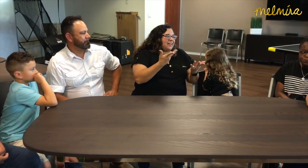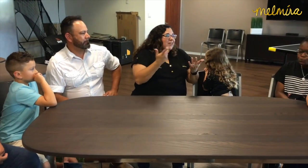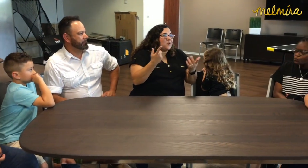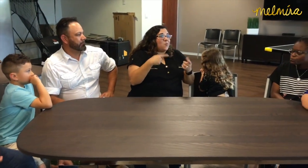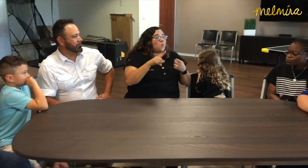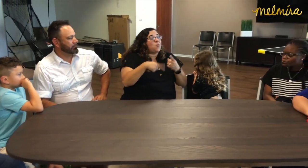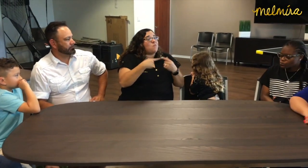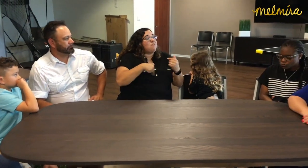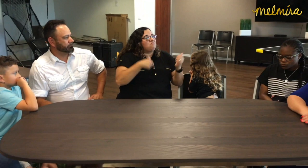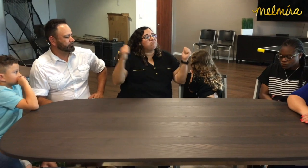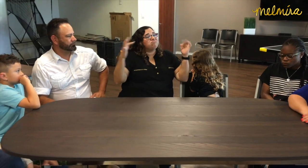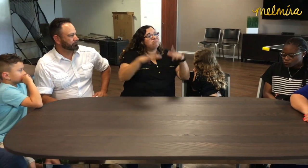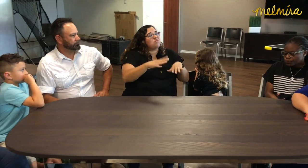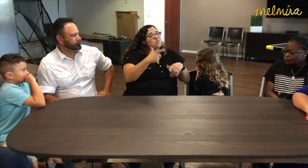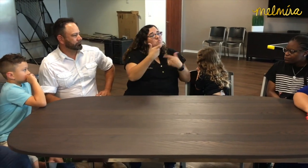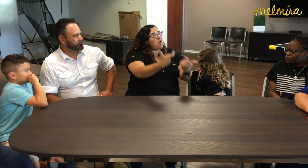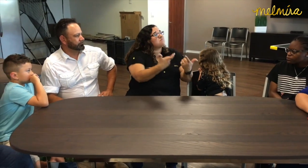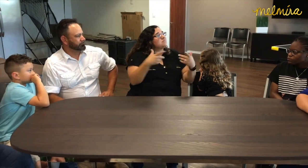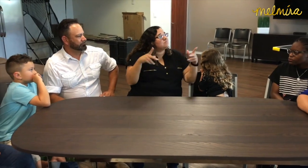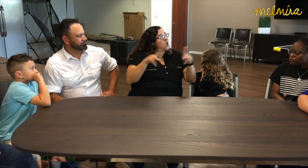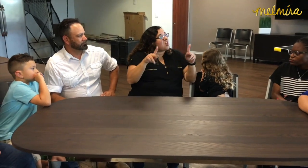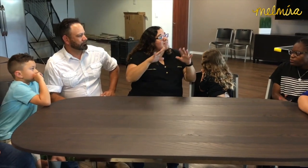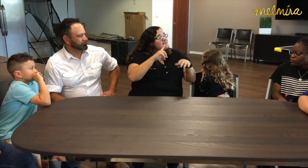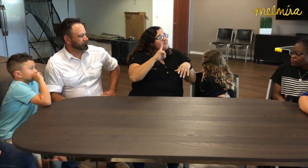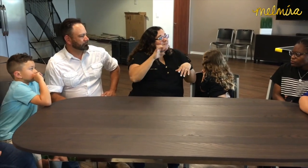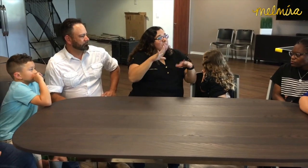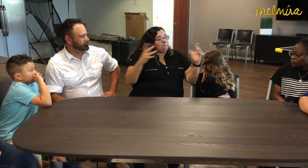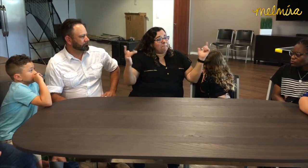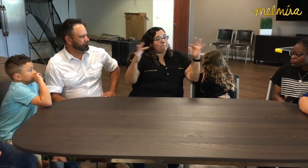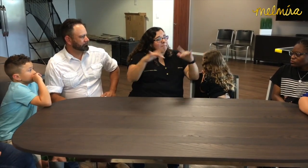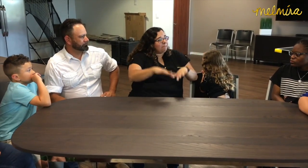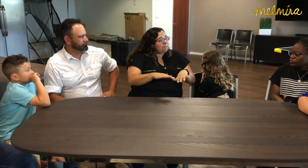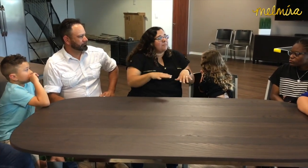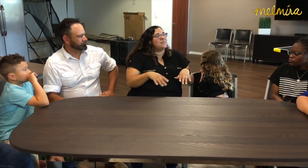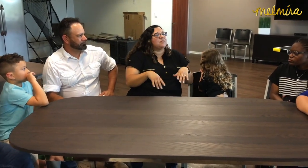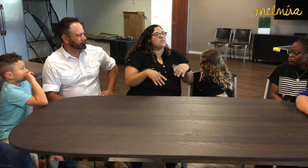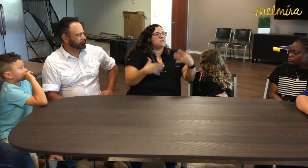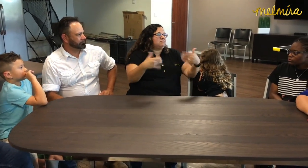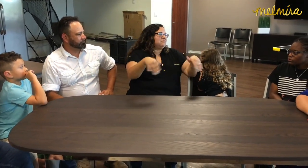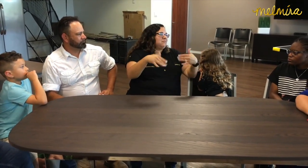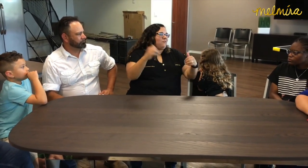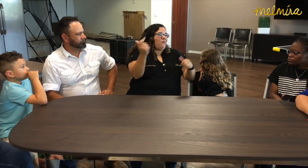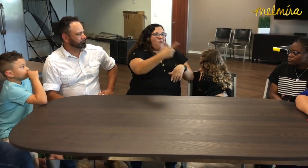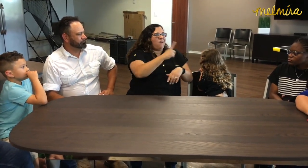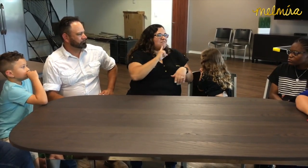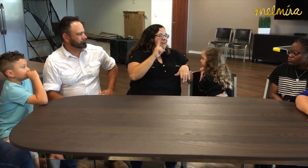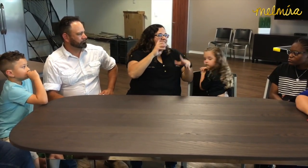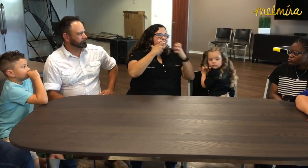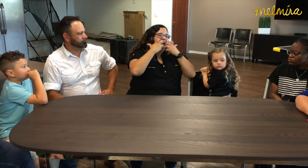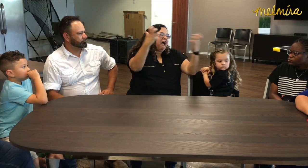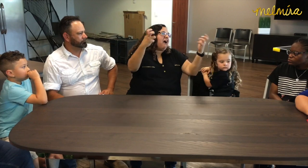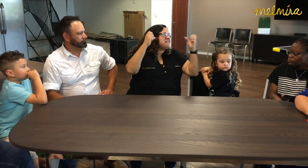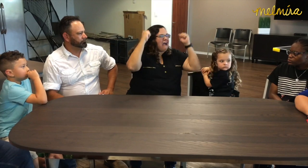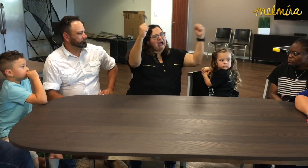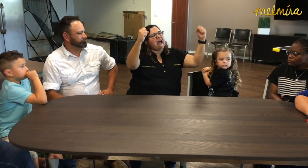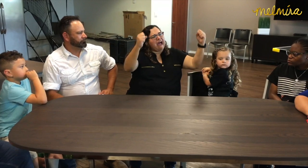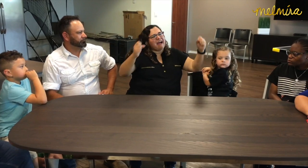When we came to the Deaf Club for the viewing party, it was truly amazing to see other Deaf people cheered when